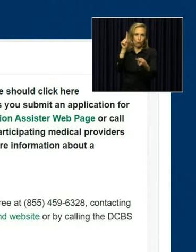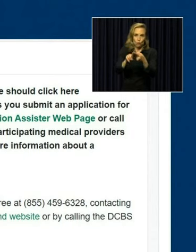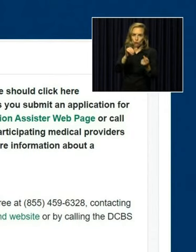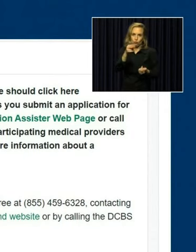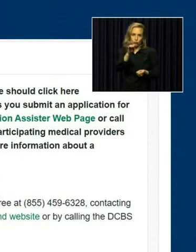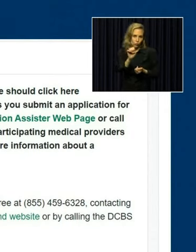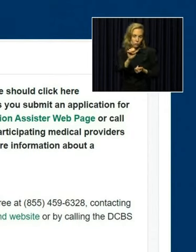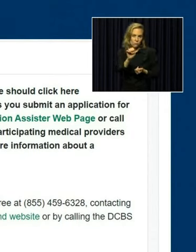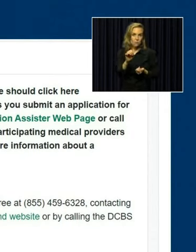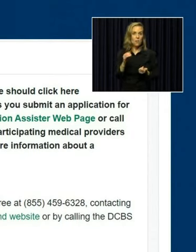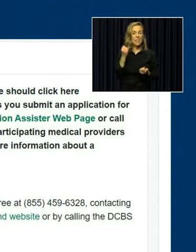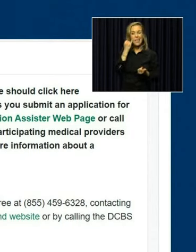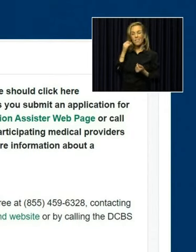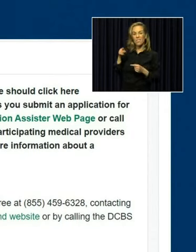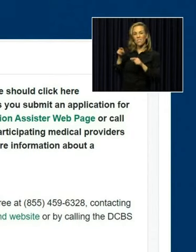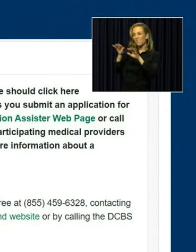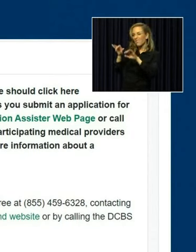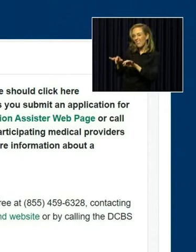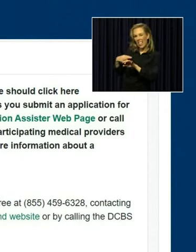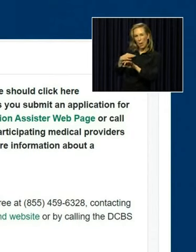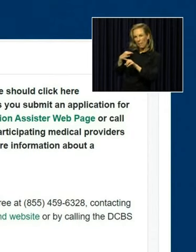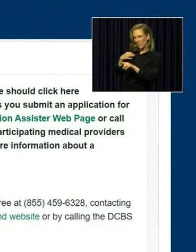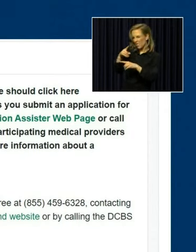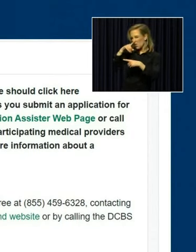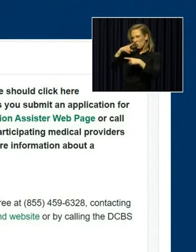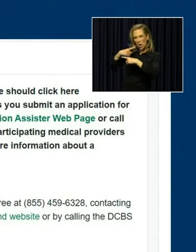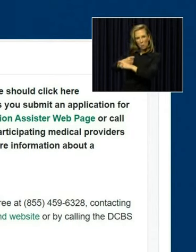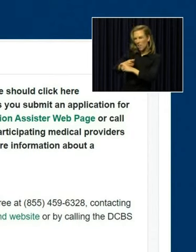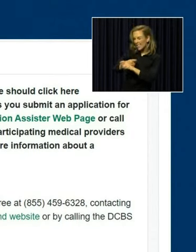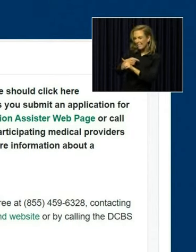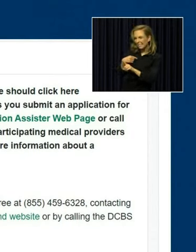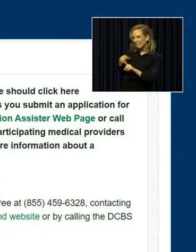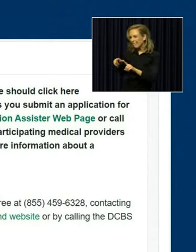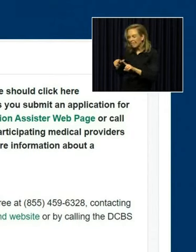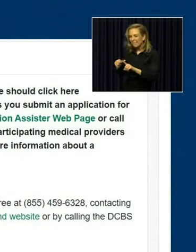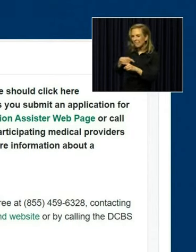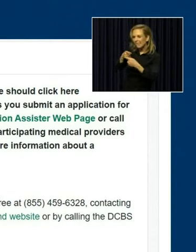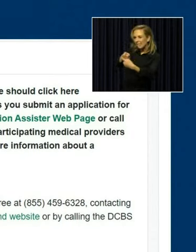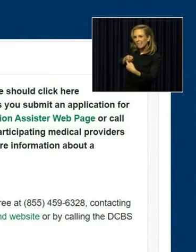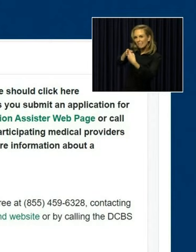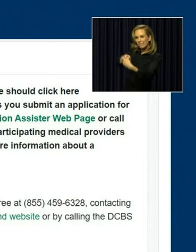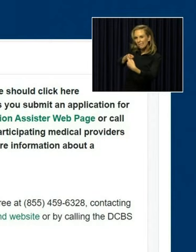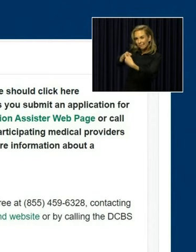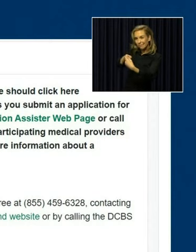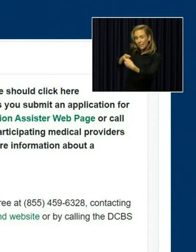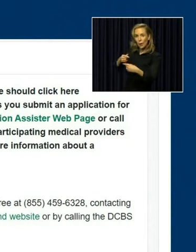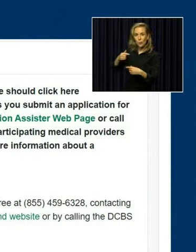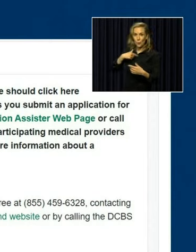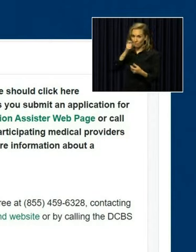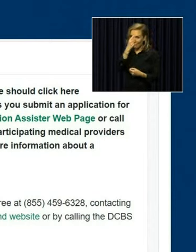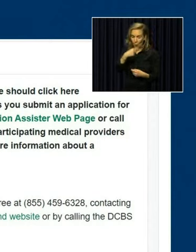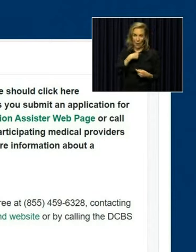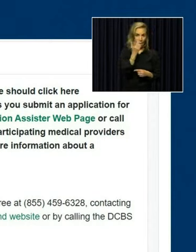THERE ARE NUMBERS THAT YOU CAN CALL IF YOU NEED HELP WITH FOOD